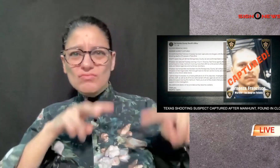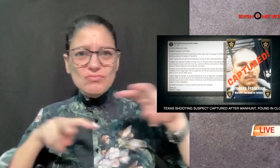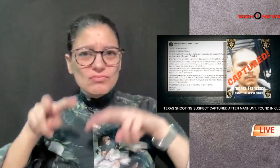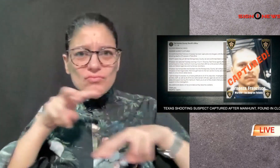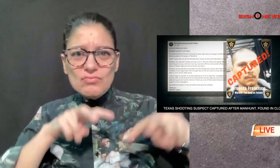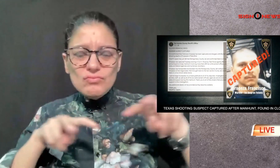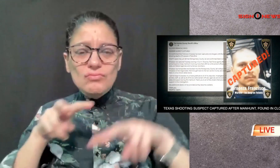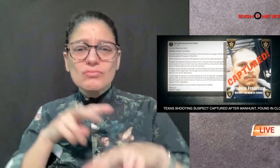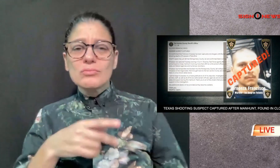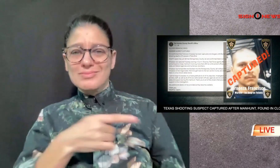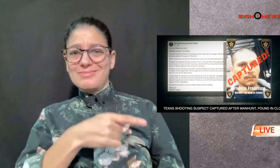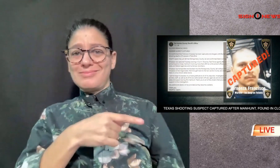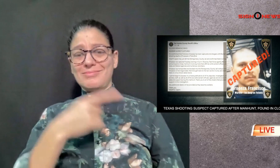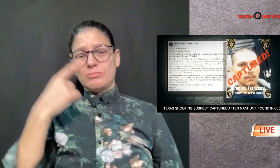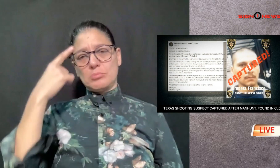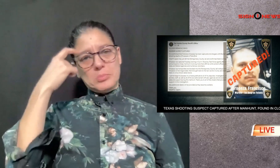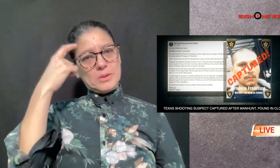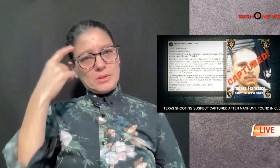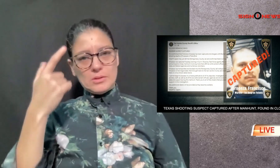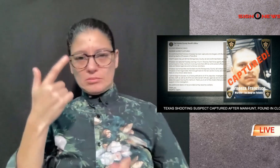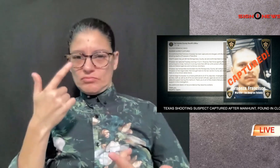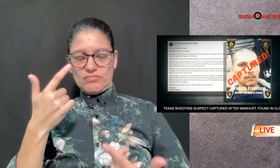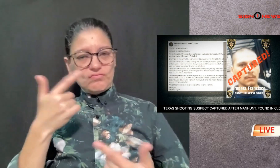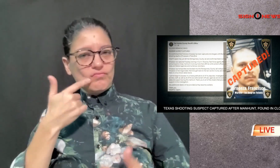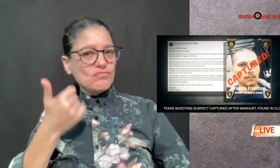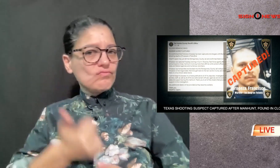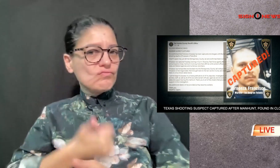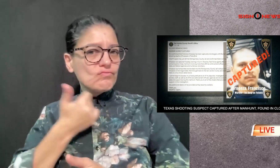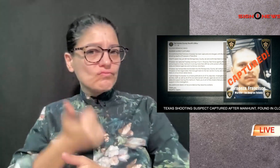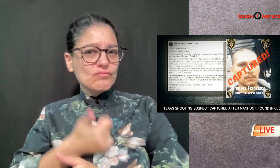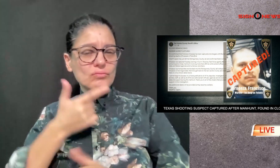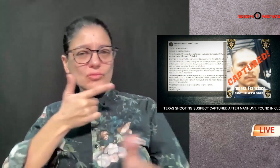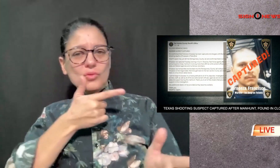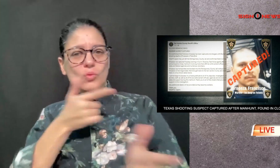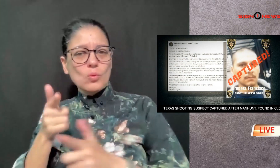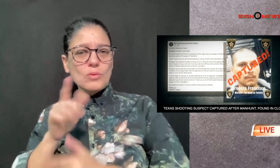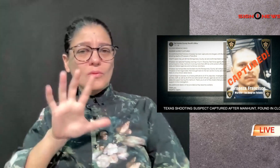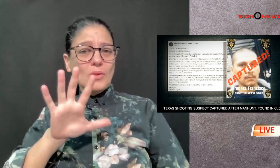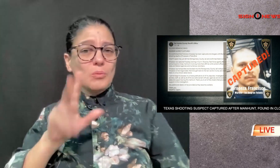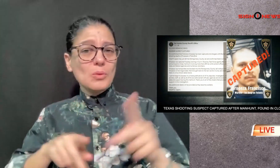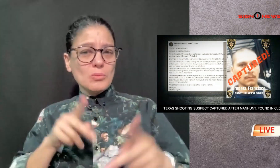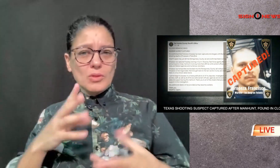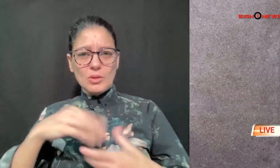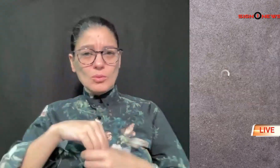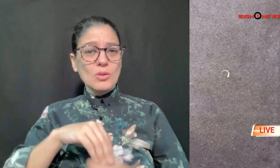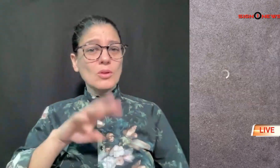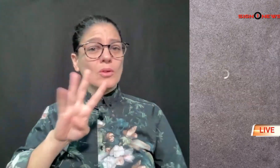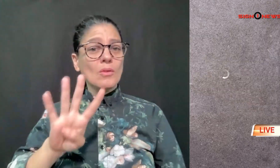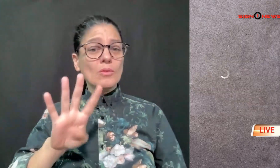38-year-old Francisco Oropesa has been captured after a four day manhunt he is suspected of